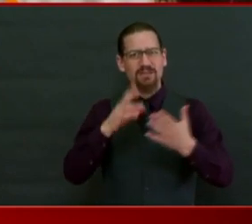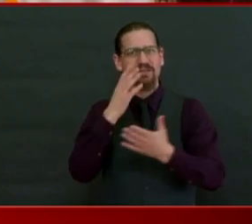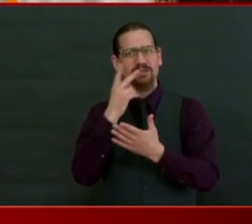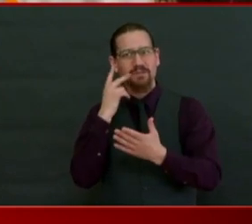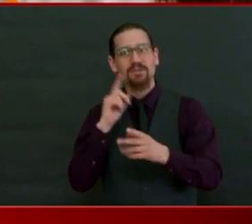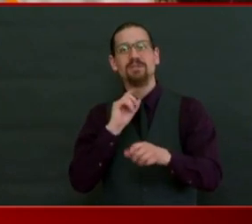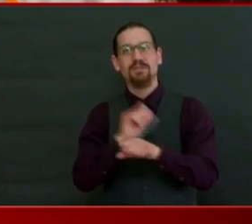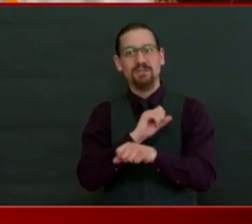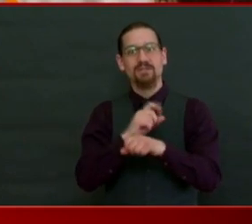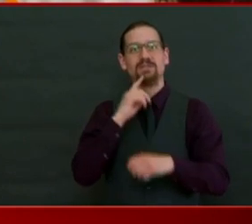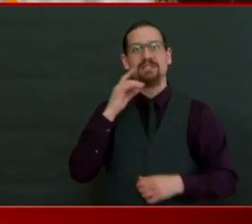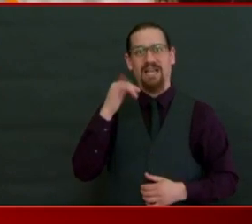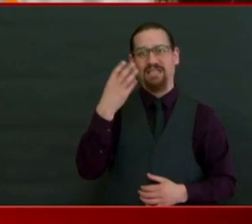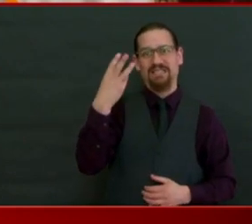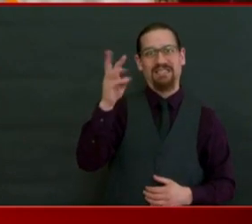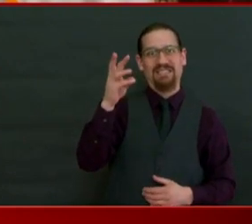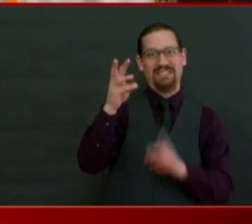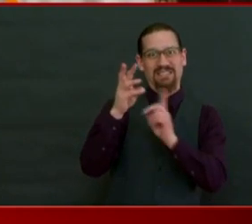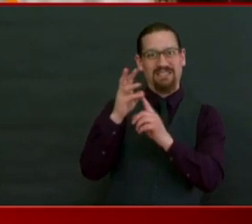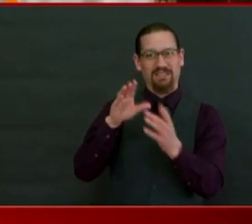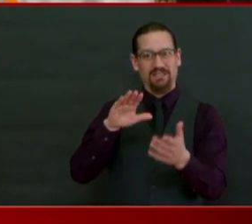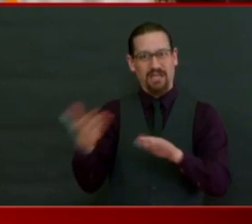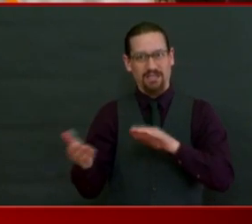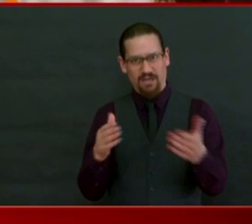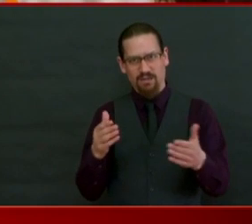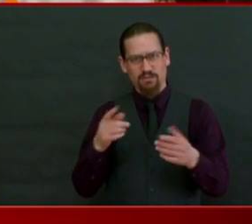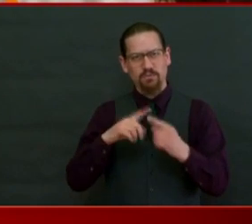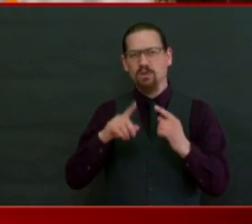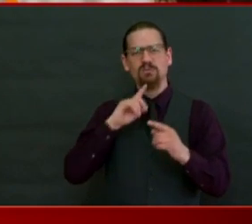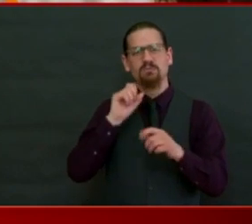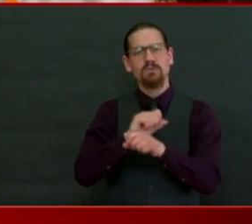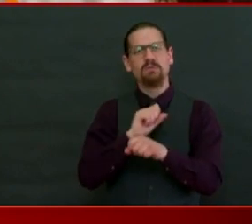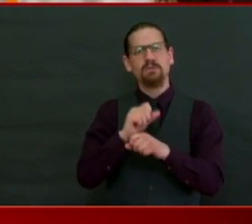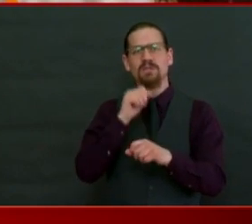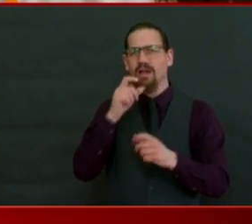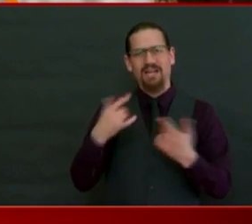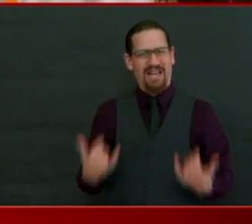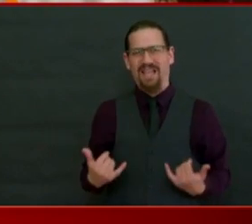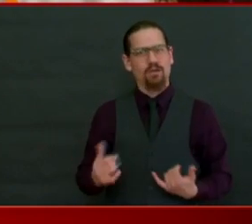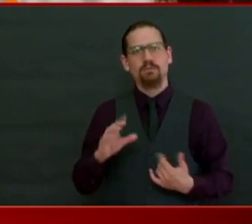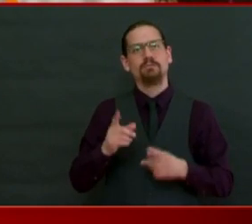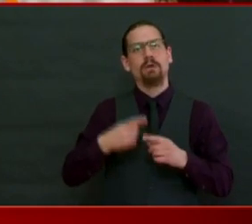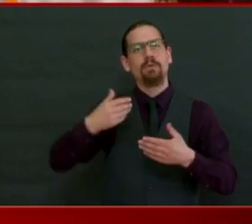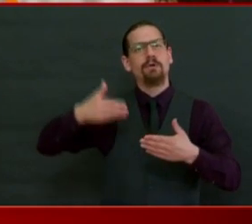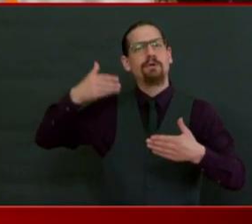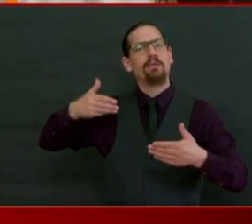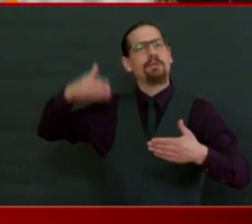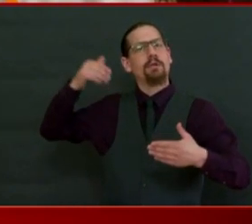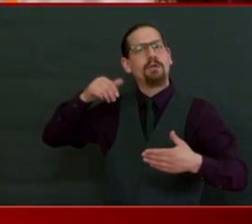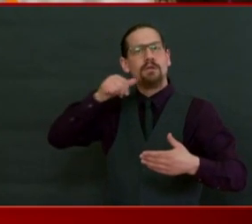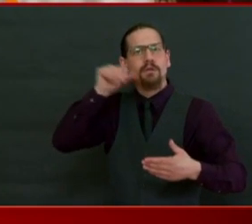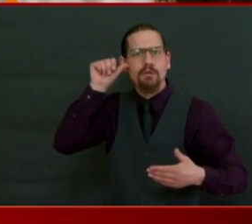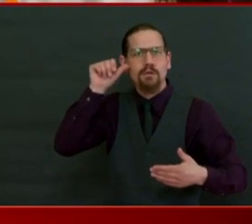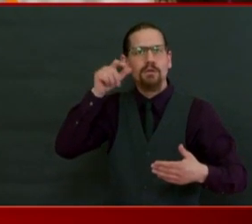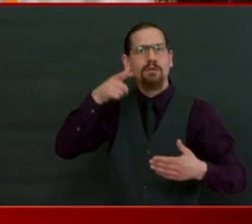REPORTS TO REPORT PEOPLE WHO, UNFORTUNATELY, DIED ON THE DAY THEY DIED. THERE IS SOMETIMES A DISTINCTION